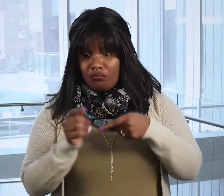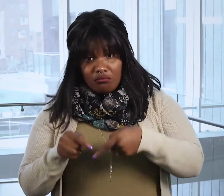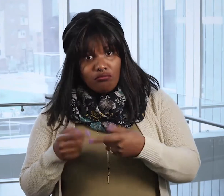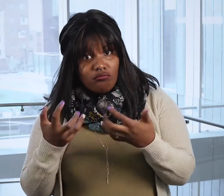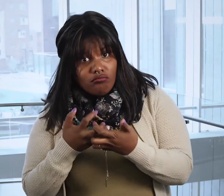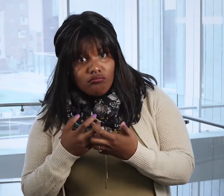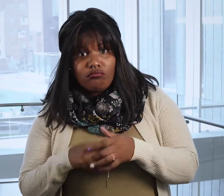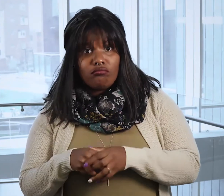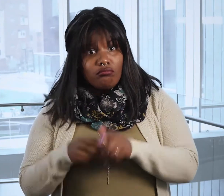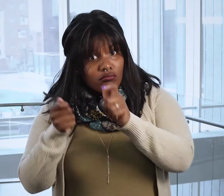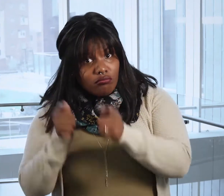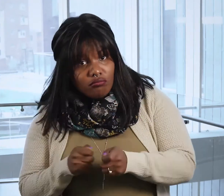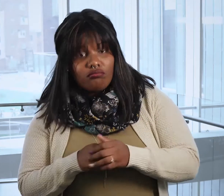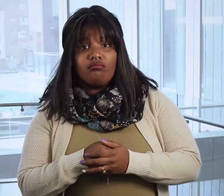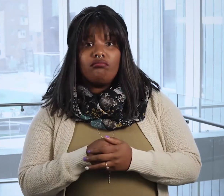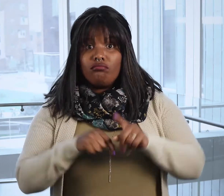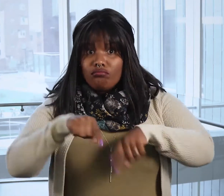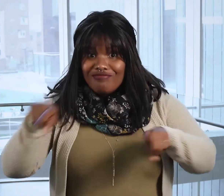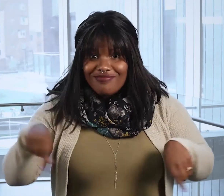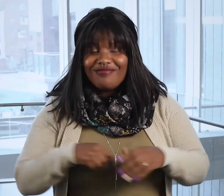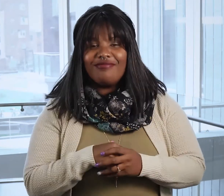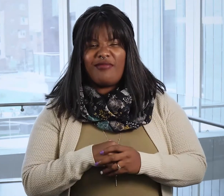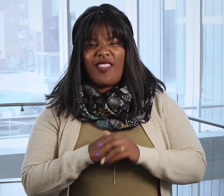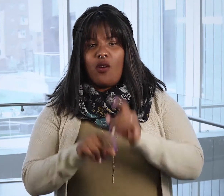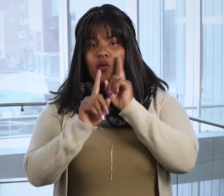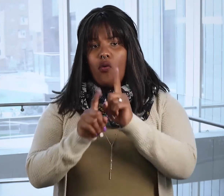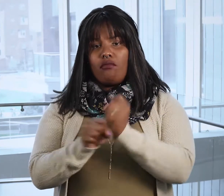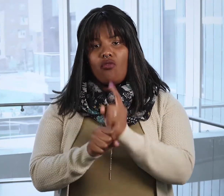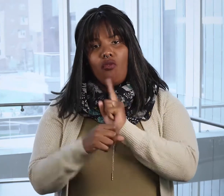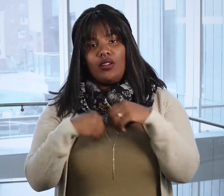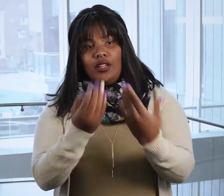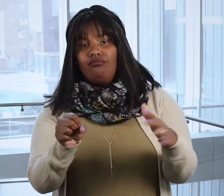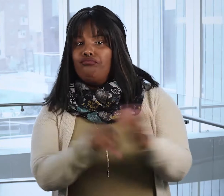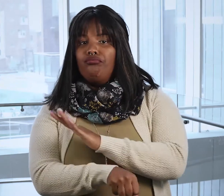keep in mind universal design. The overarching goal is for curriculum